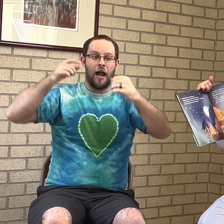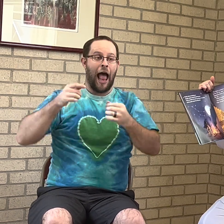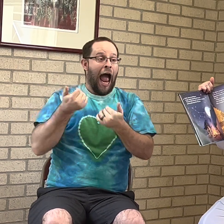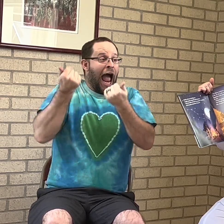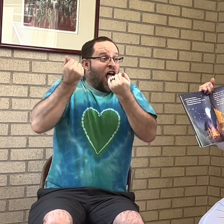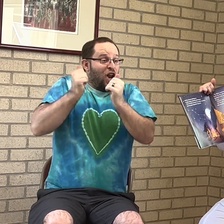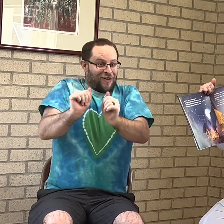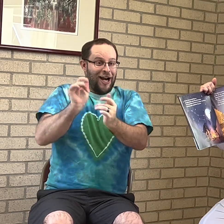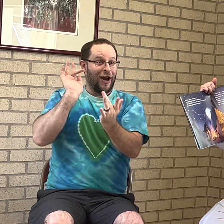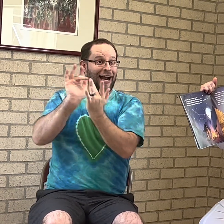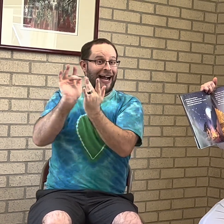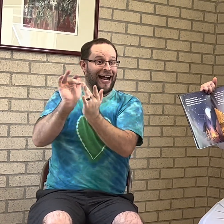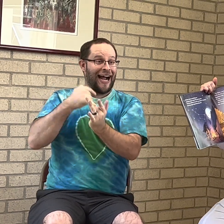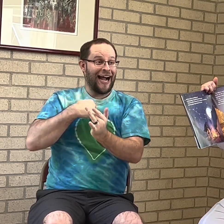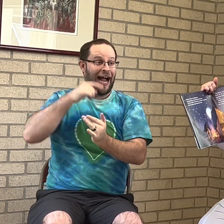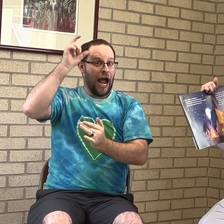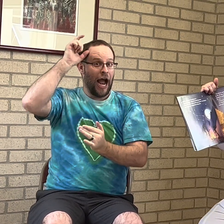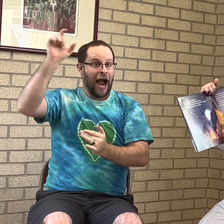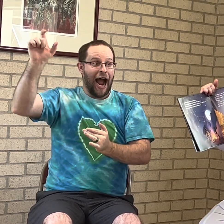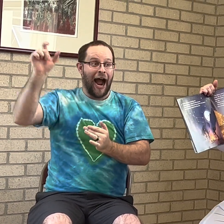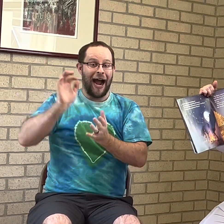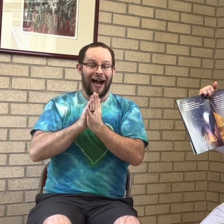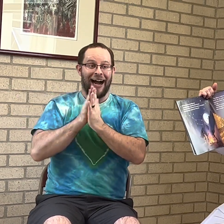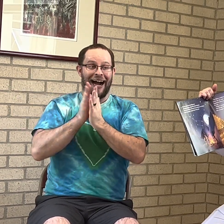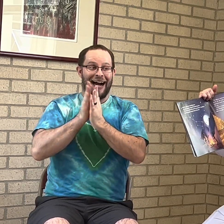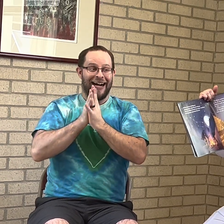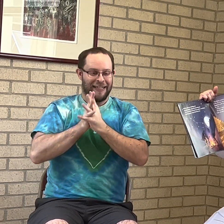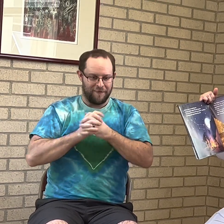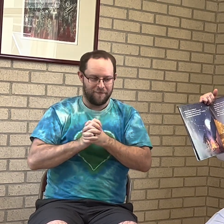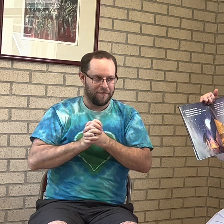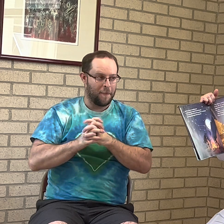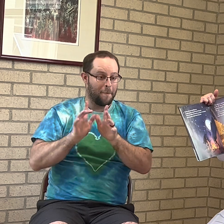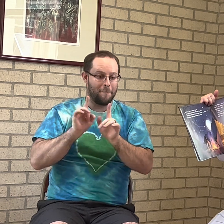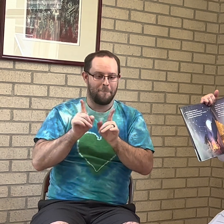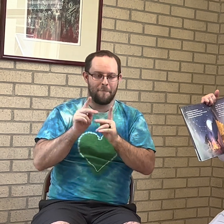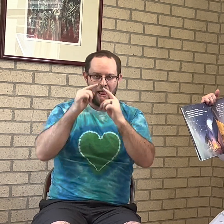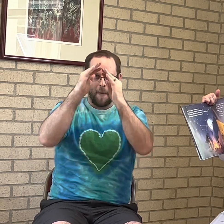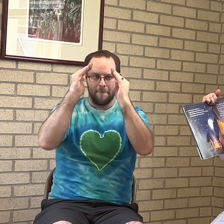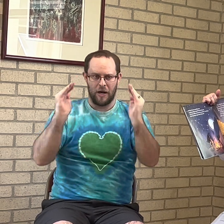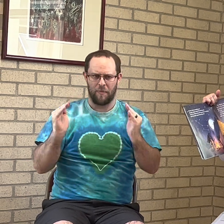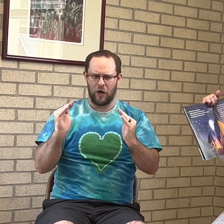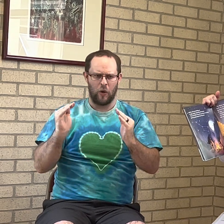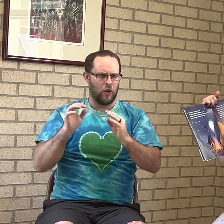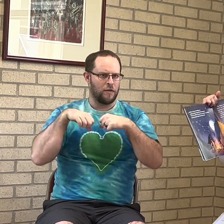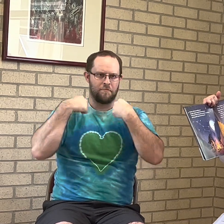to reach me!" The moon marveled, but though the pyramids were mighty they came nowhere